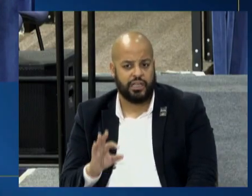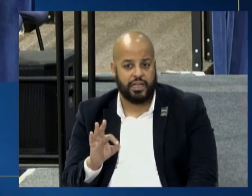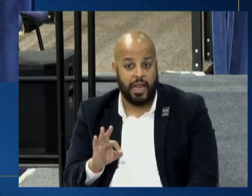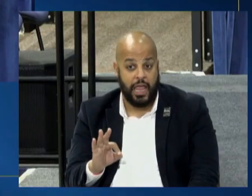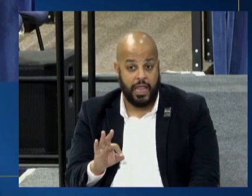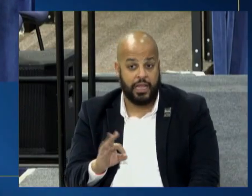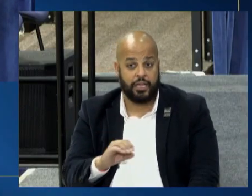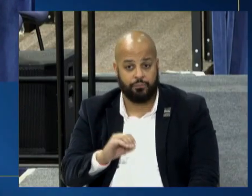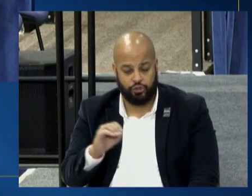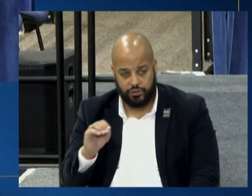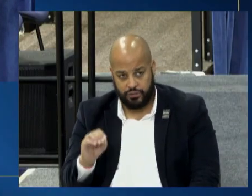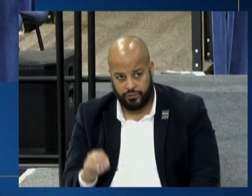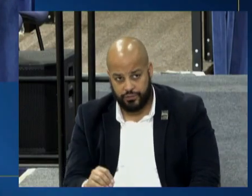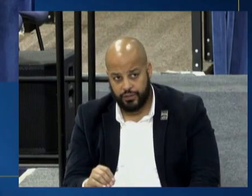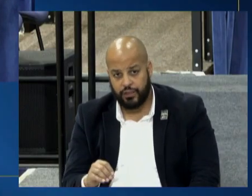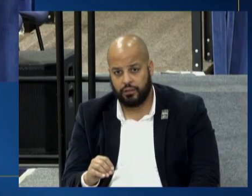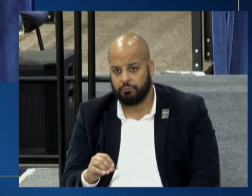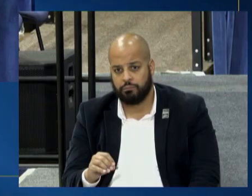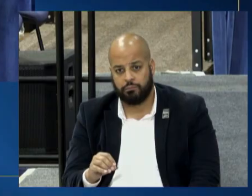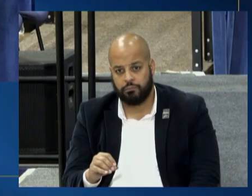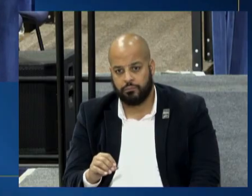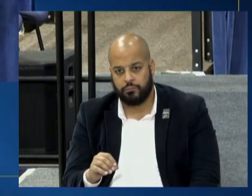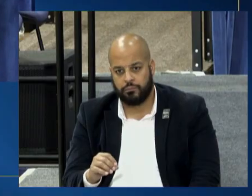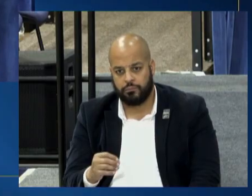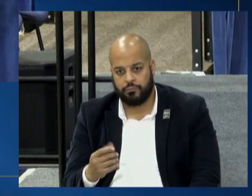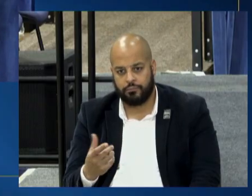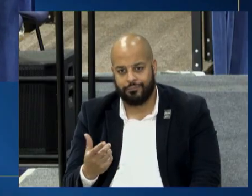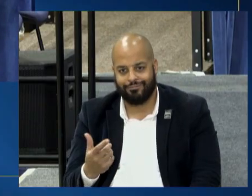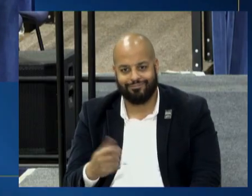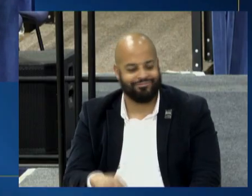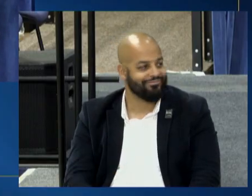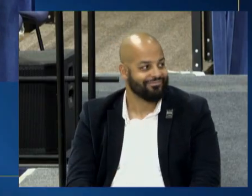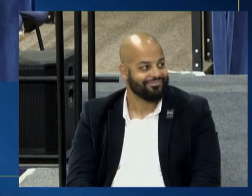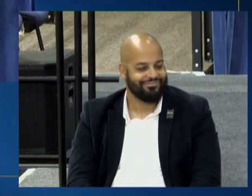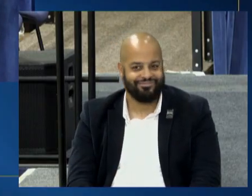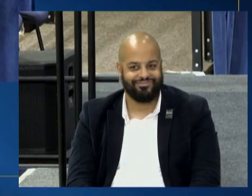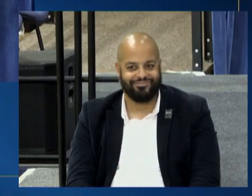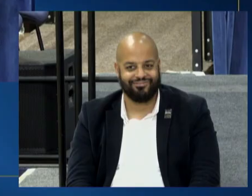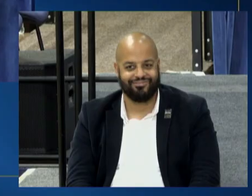of Excellence compared to any other center in the country. Your likelihood of getting